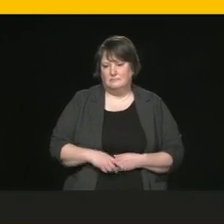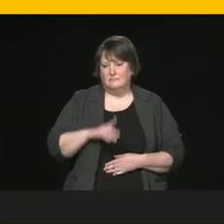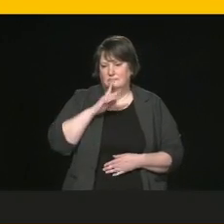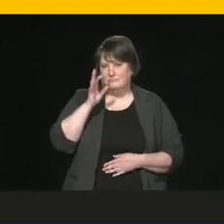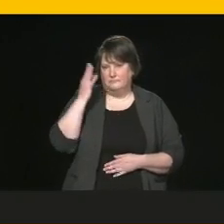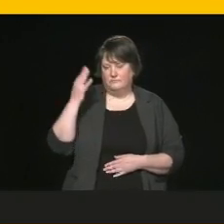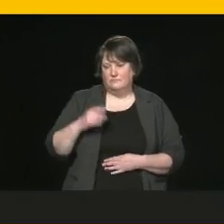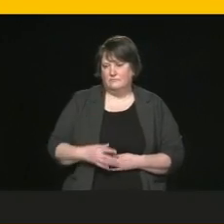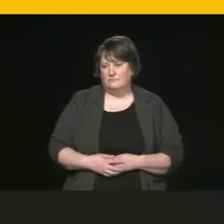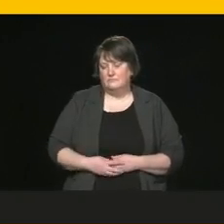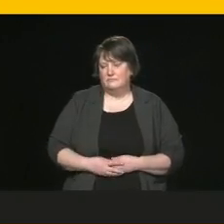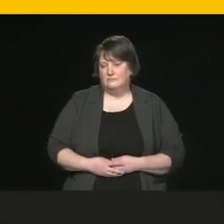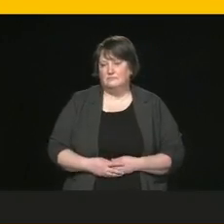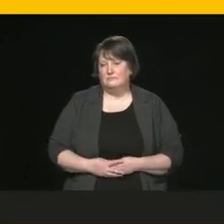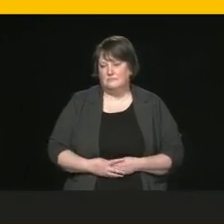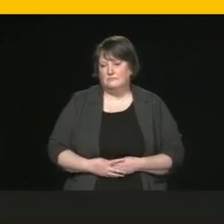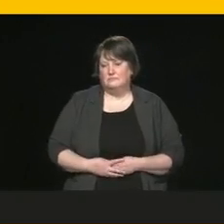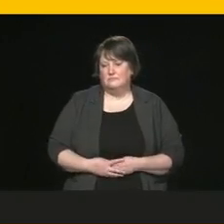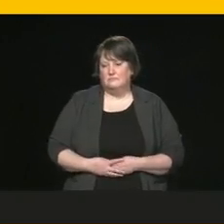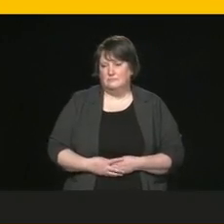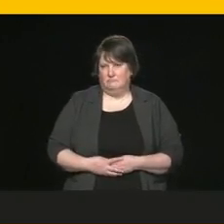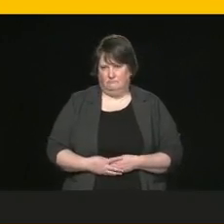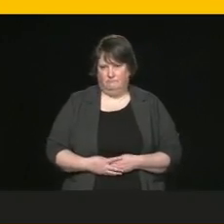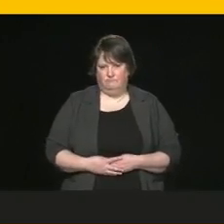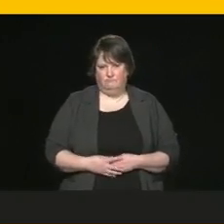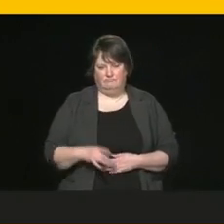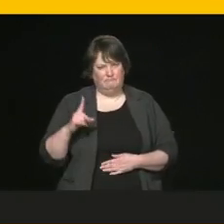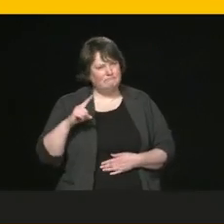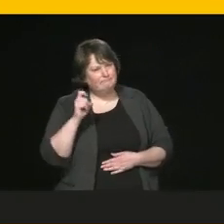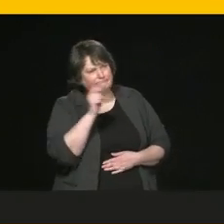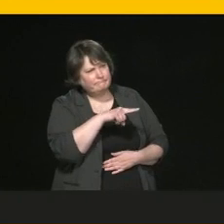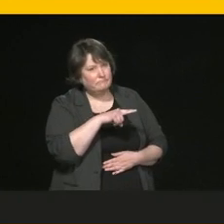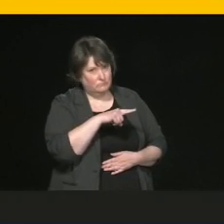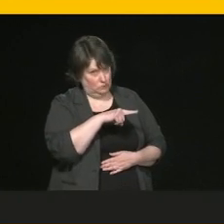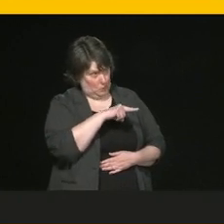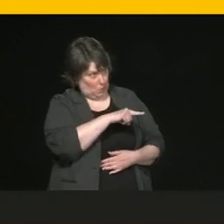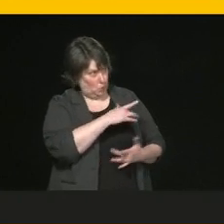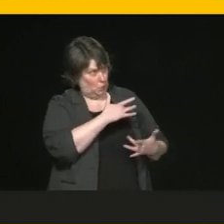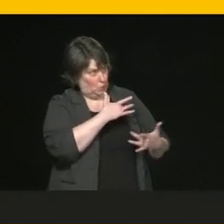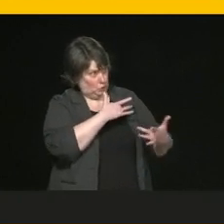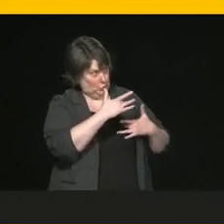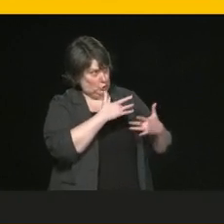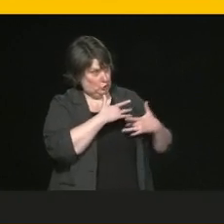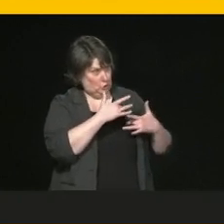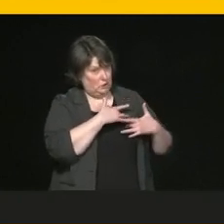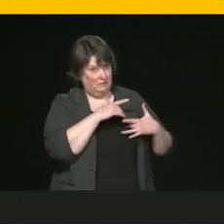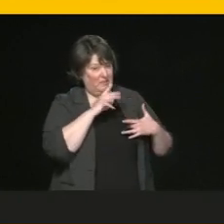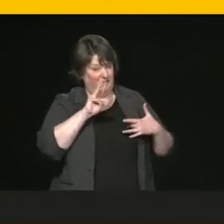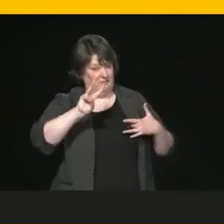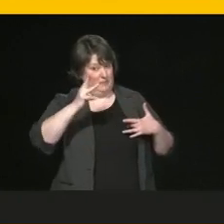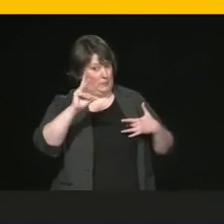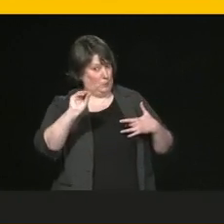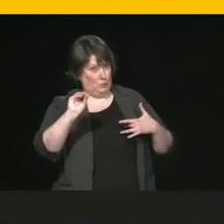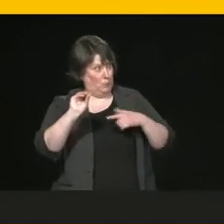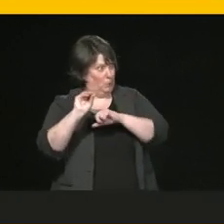Reporter: [SPEAKING FRENCH].